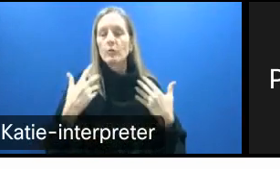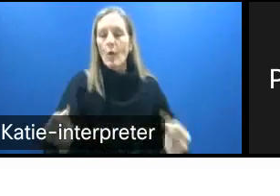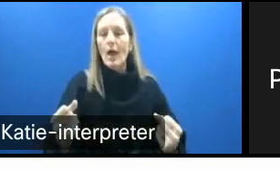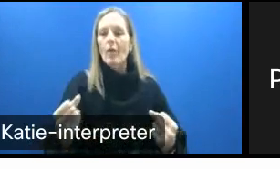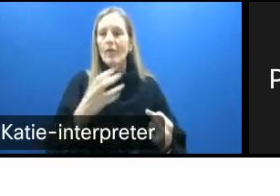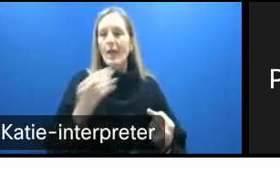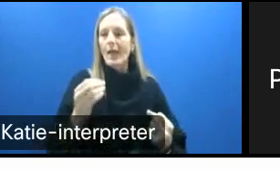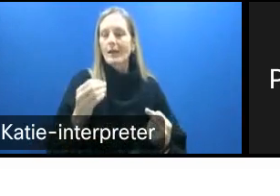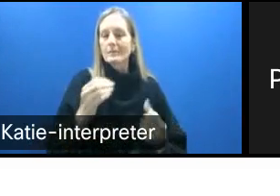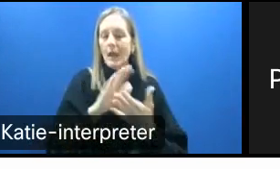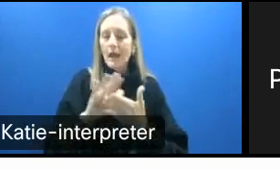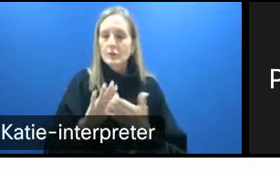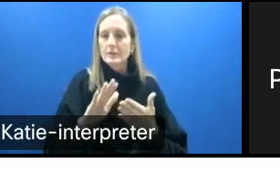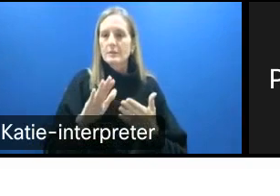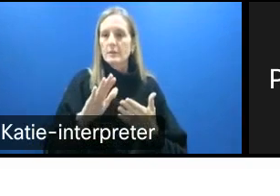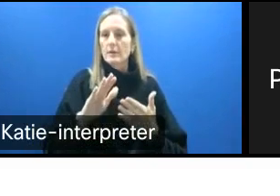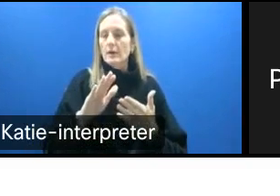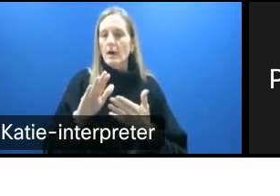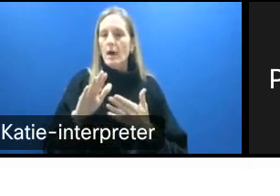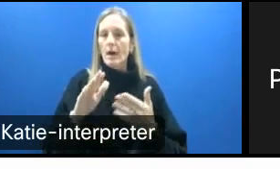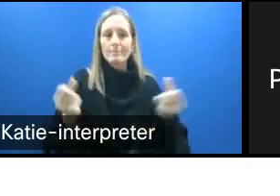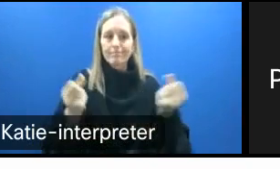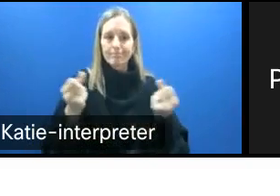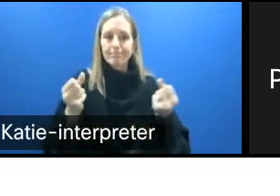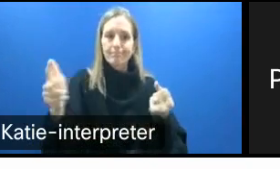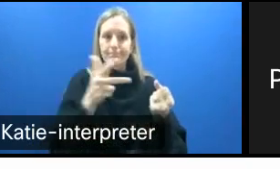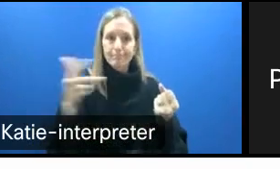Well, comprehensive psychiatric emergency programs.